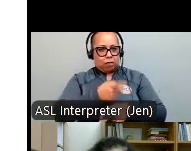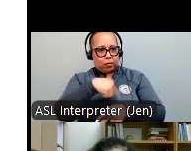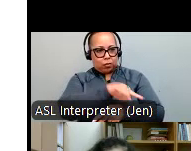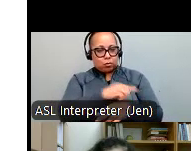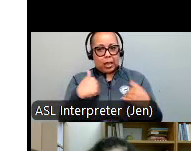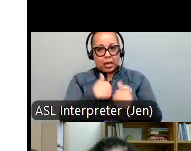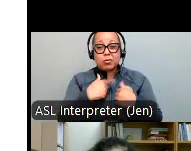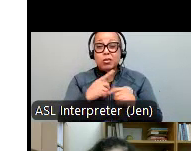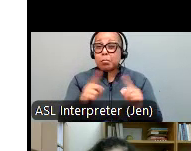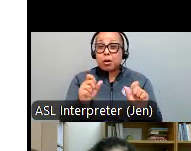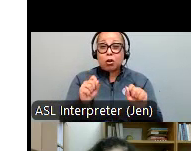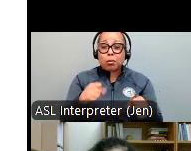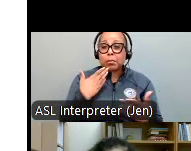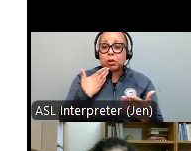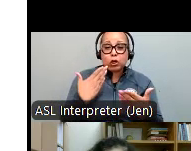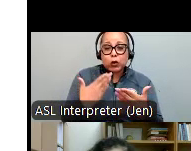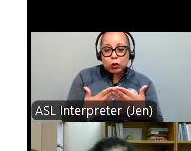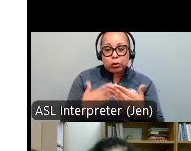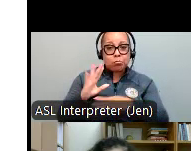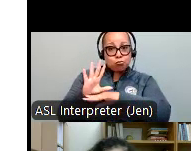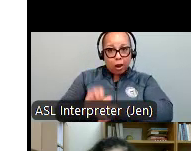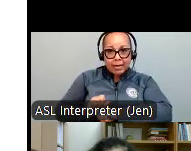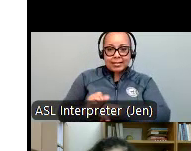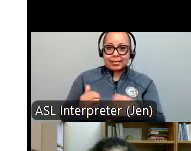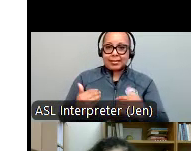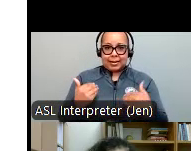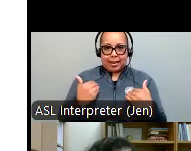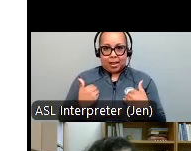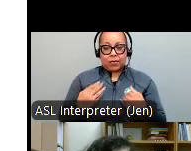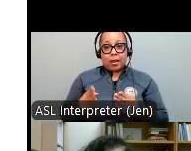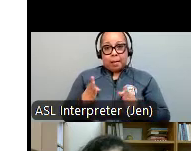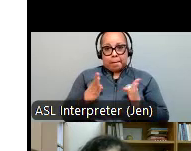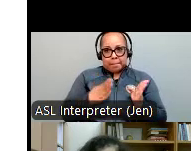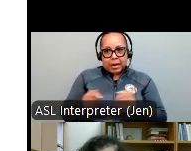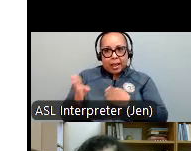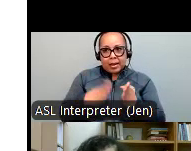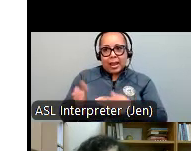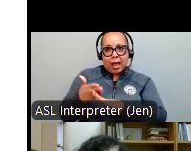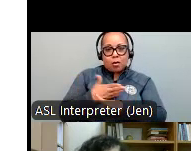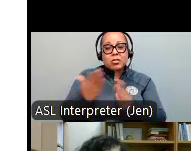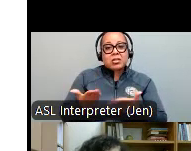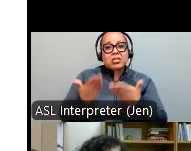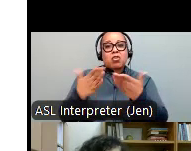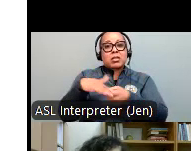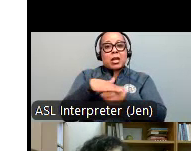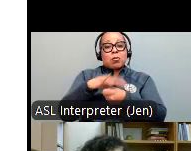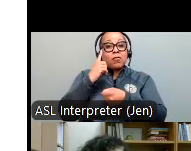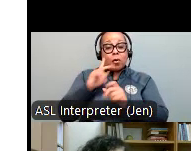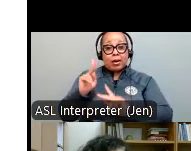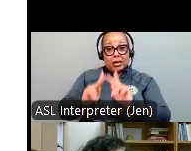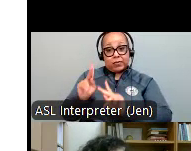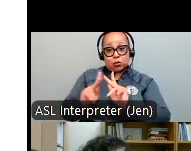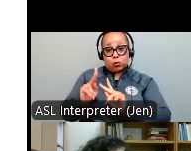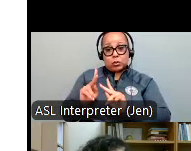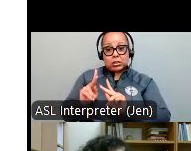but it could be a good practice to have planned out some suggested areas for individuals who